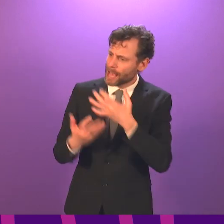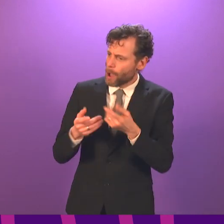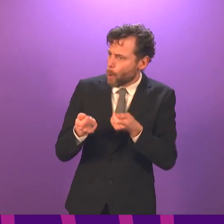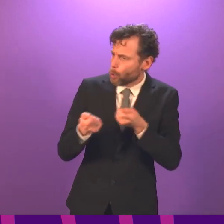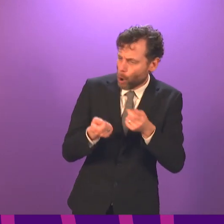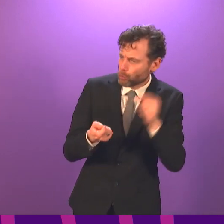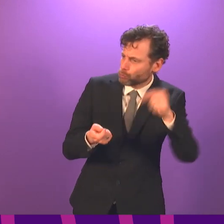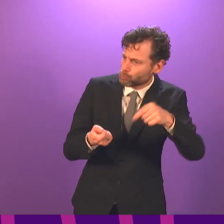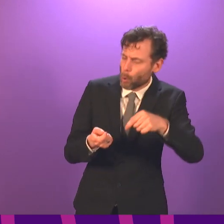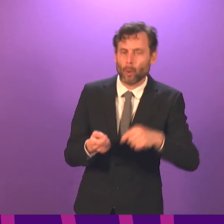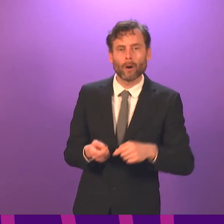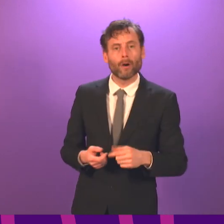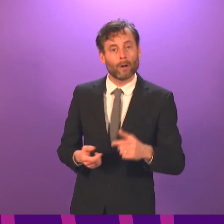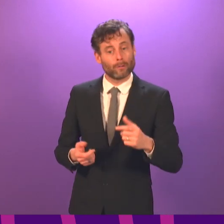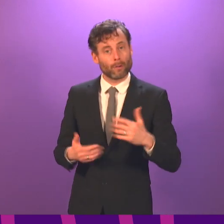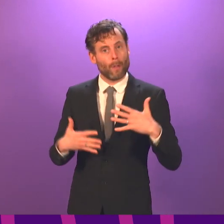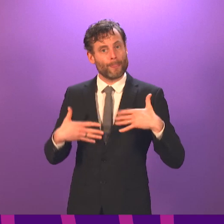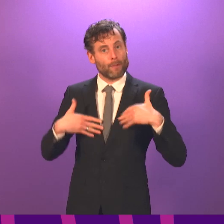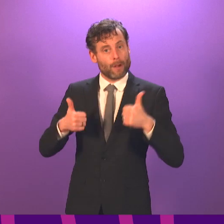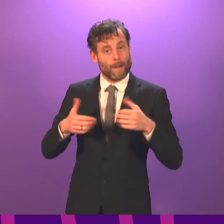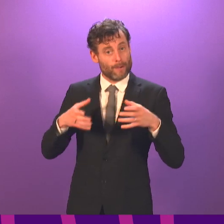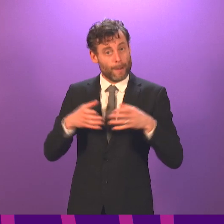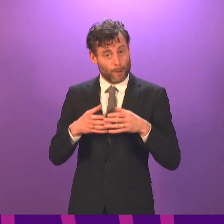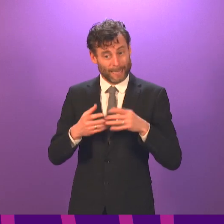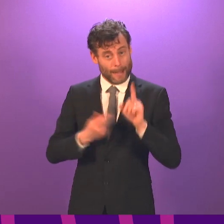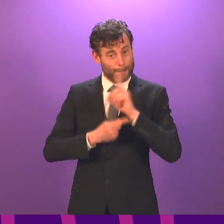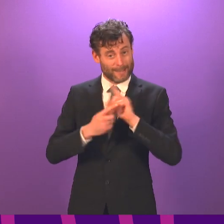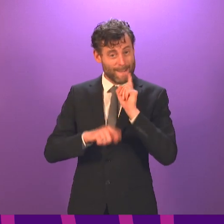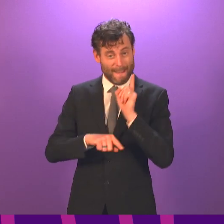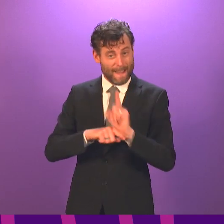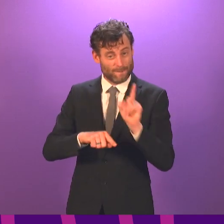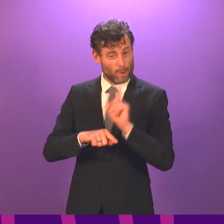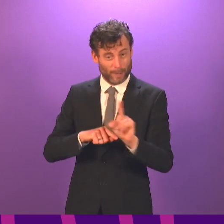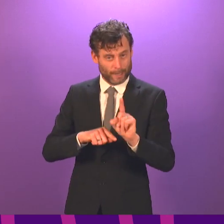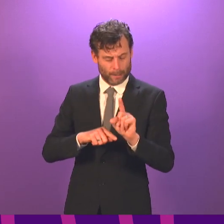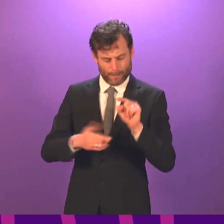First Minister chairs, meets weekly. The guidance for schools is developed with input from all